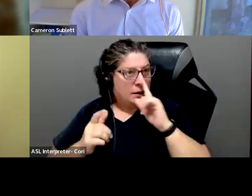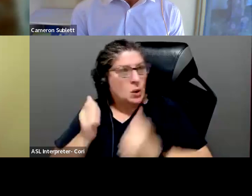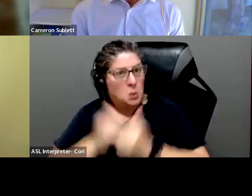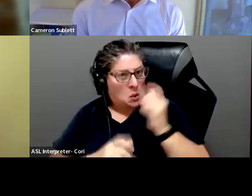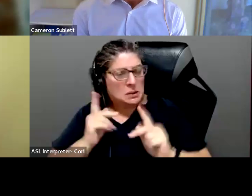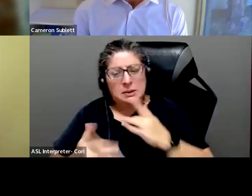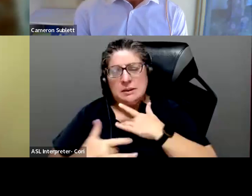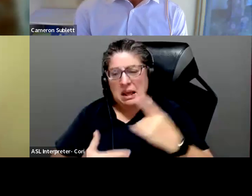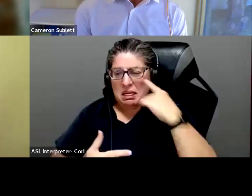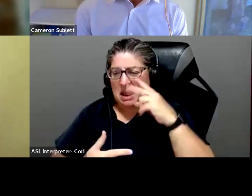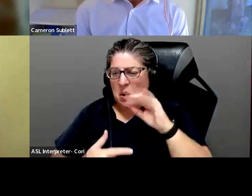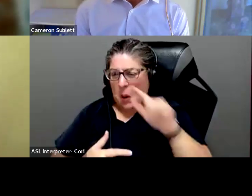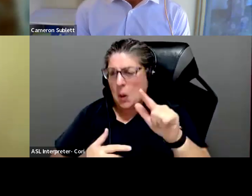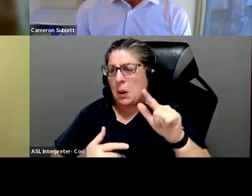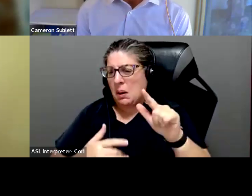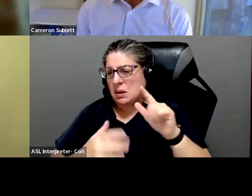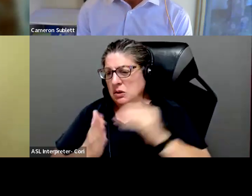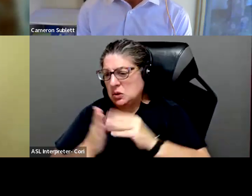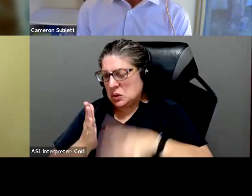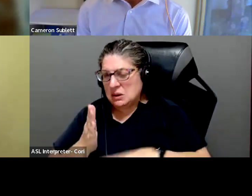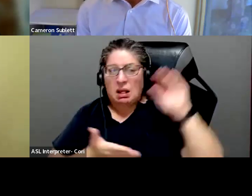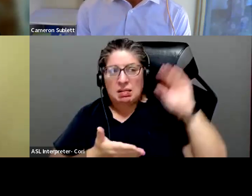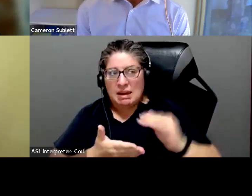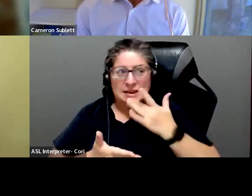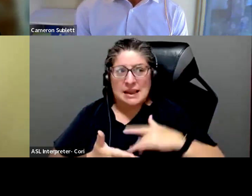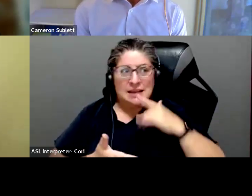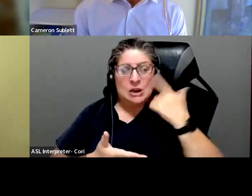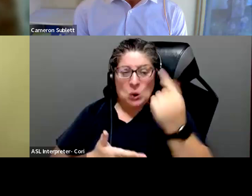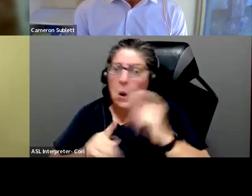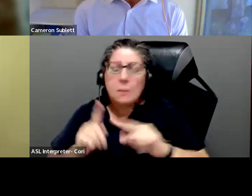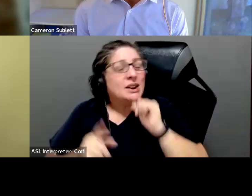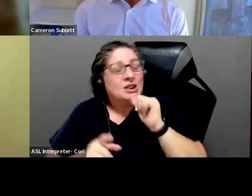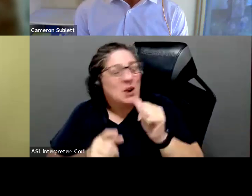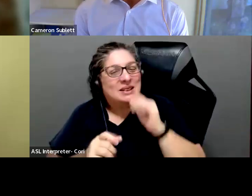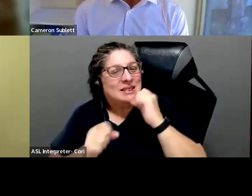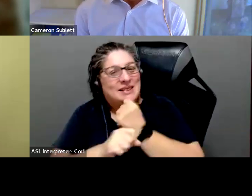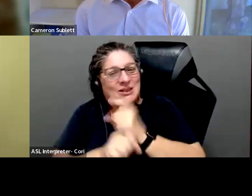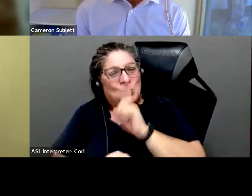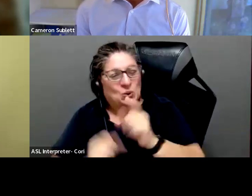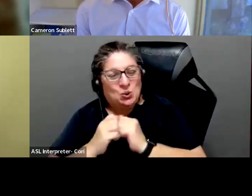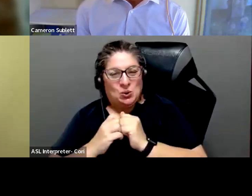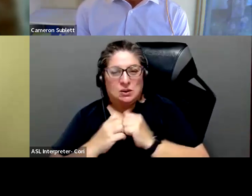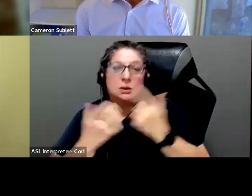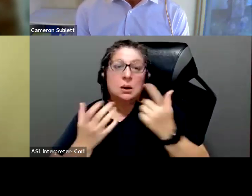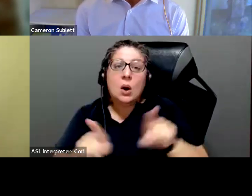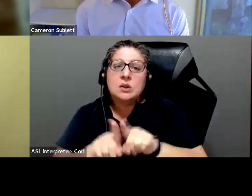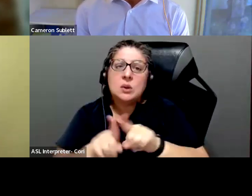They tend to think of rural students as being less likely to go, but they are not let statistically speaking. I think the larger issue